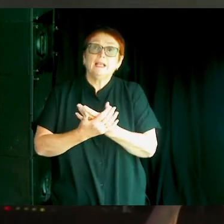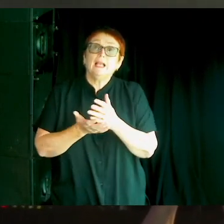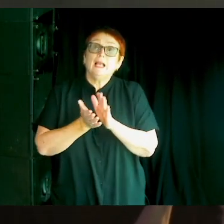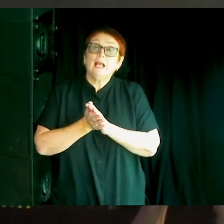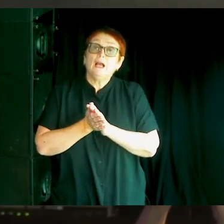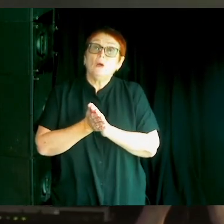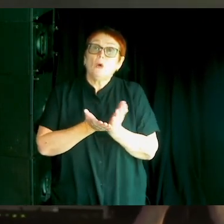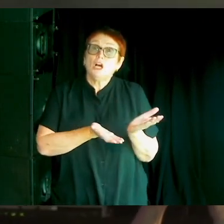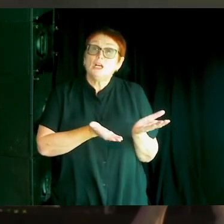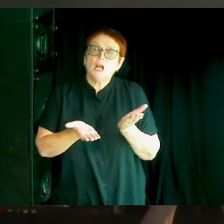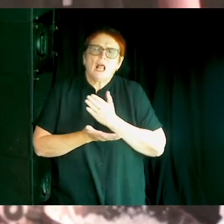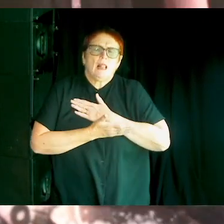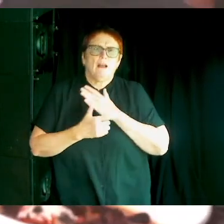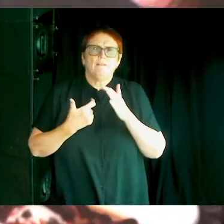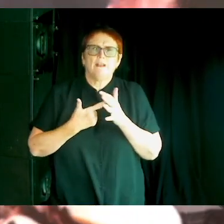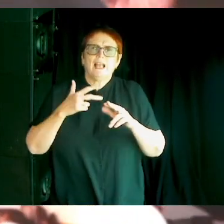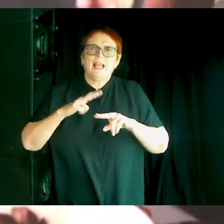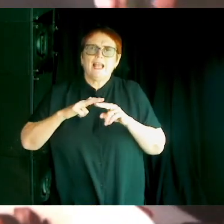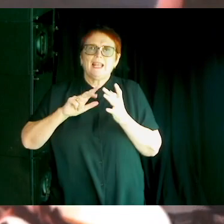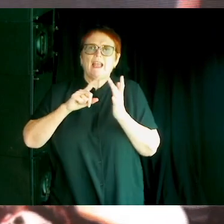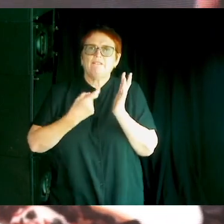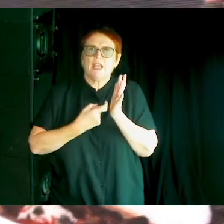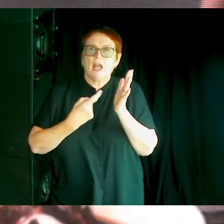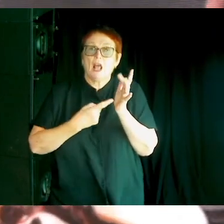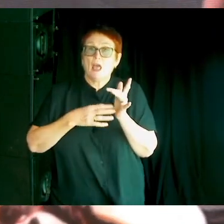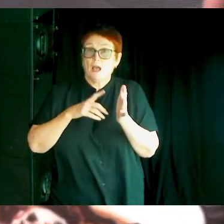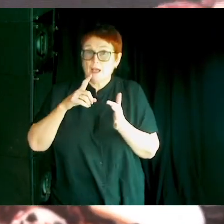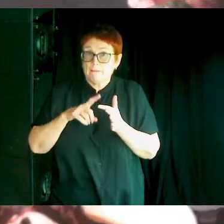because I love my kafir I know this is not a regular laksa that you're having but because this